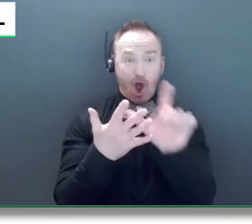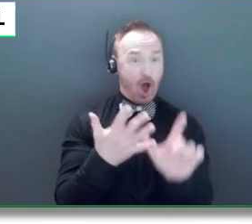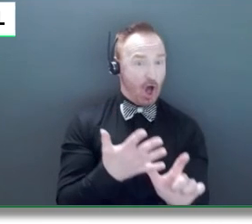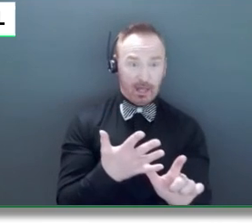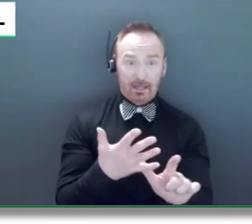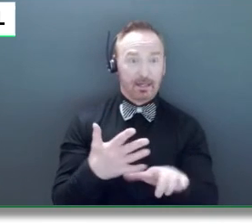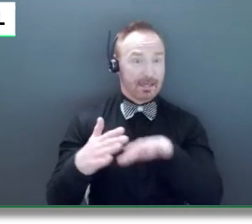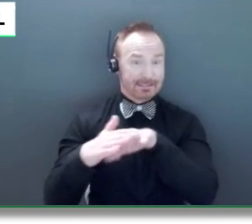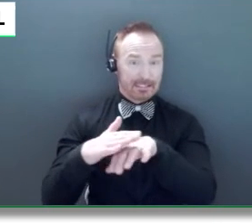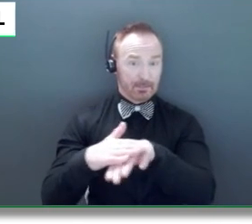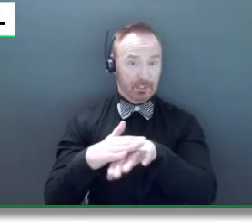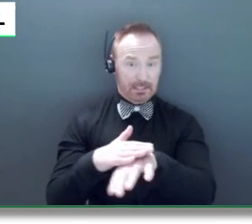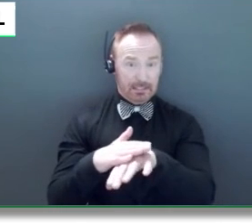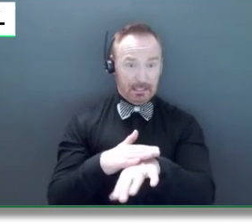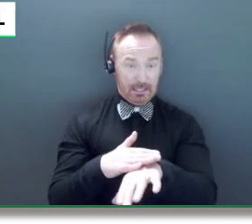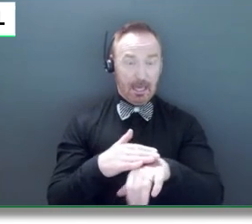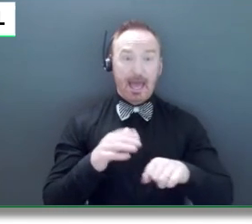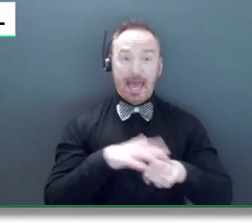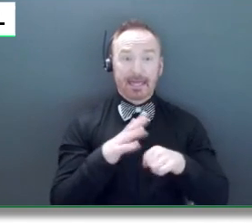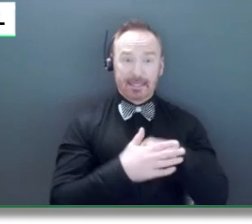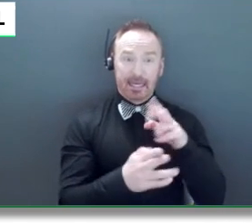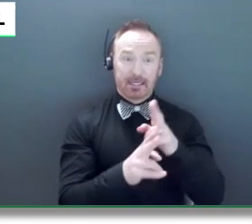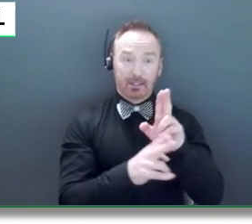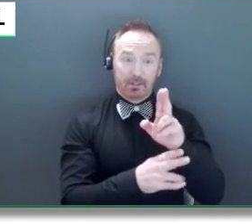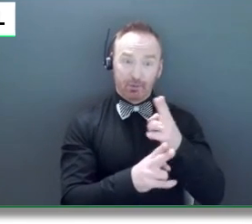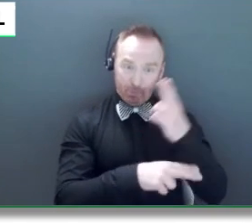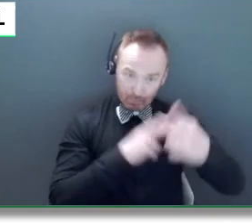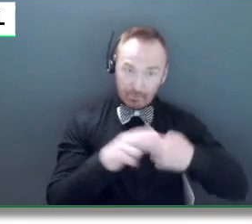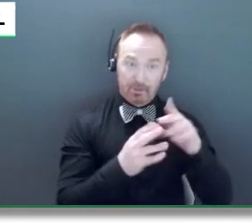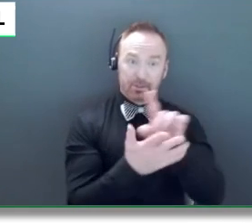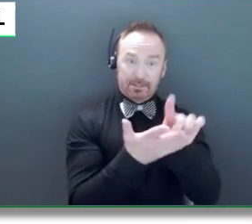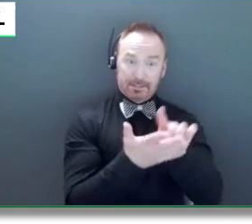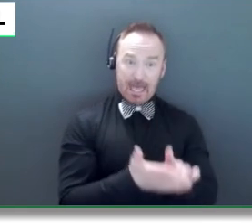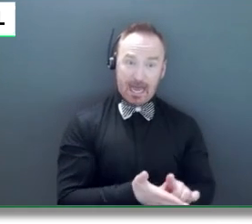houses and like that was perfect. I was like this is amazing like it's not that